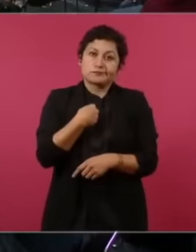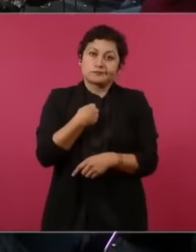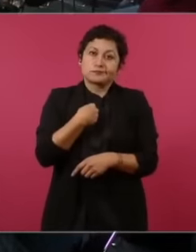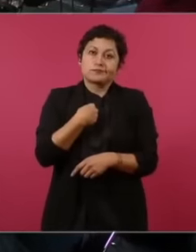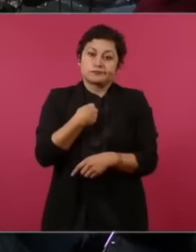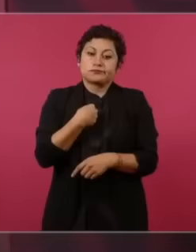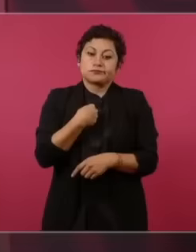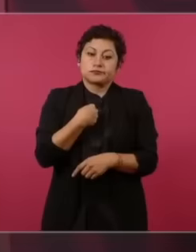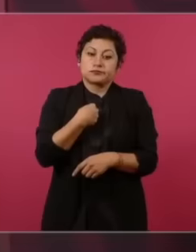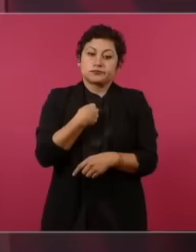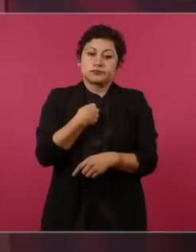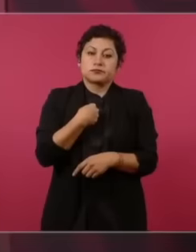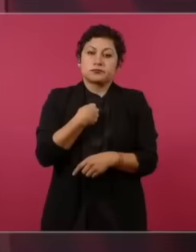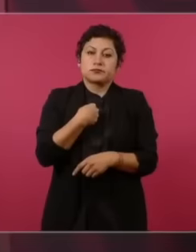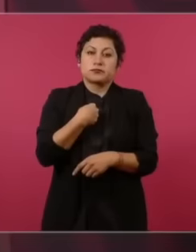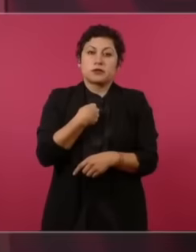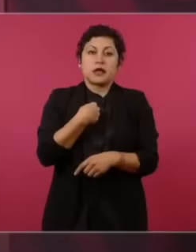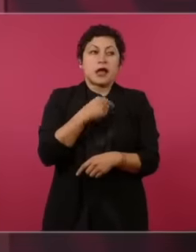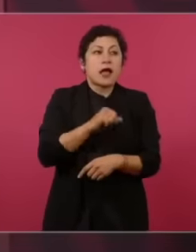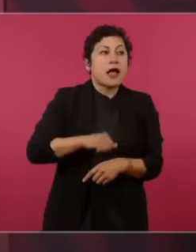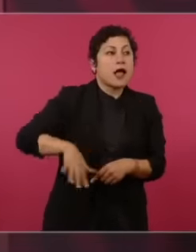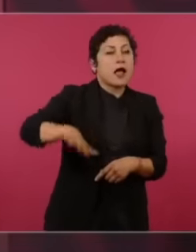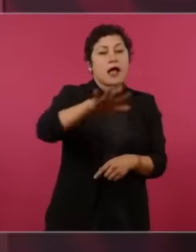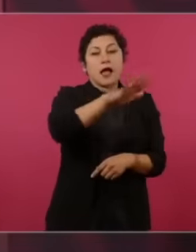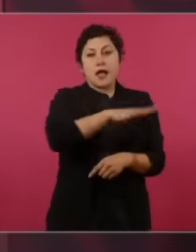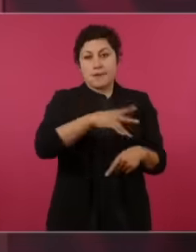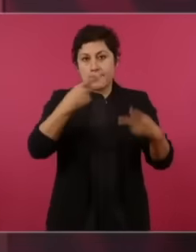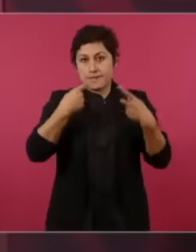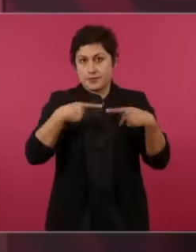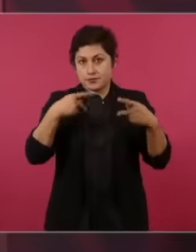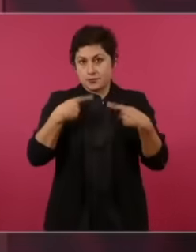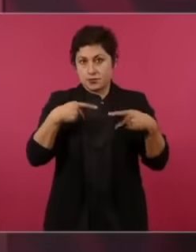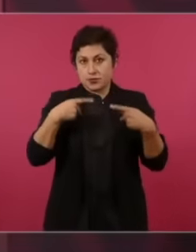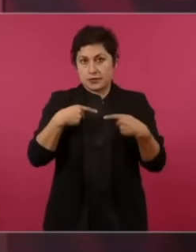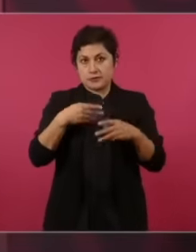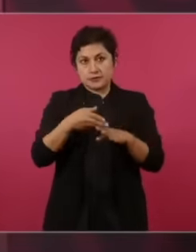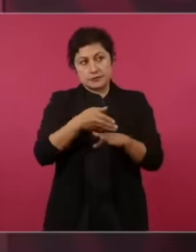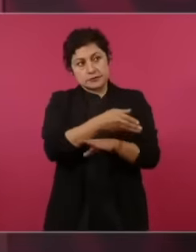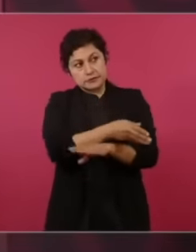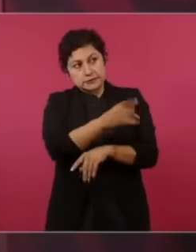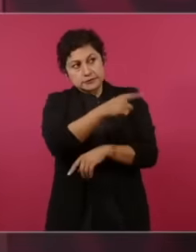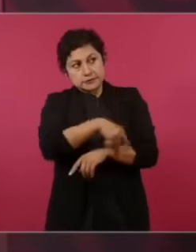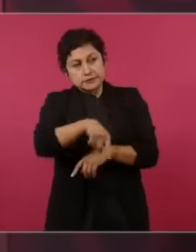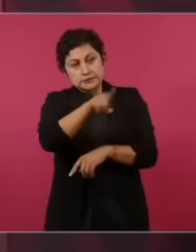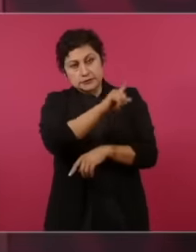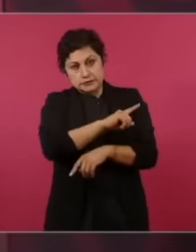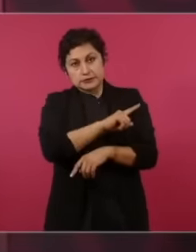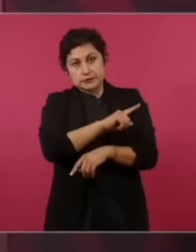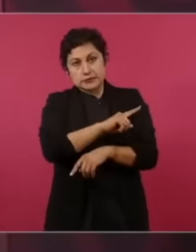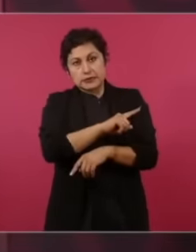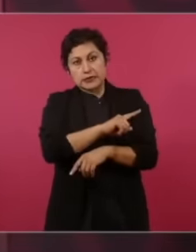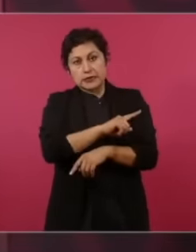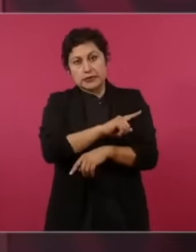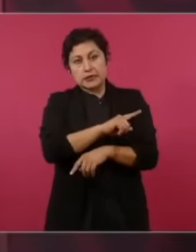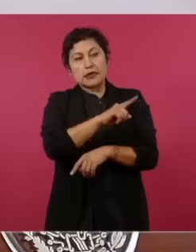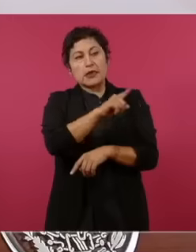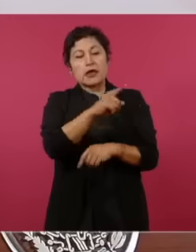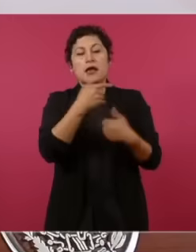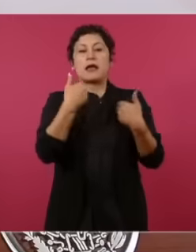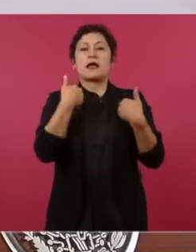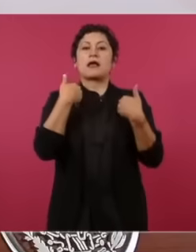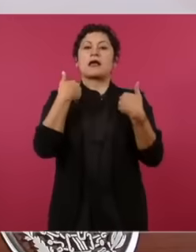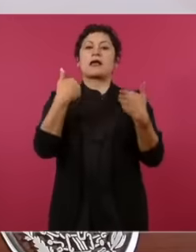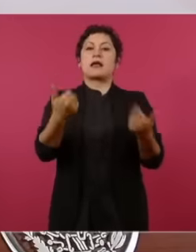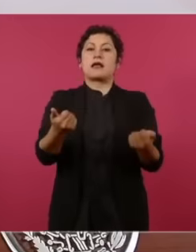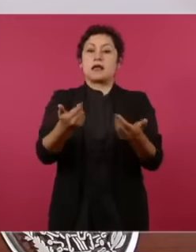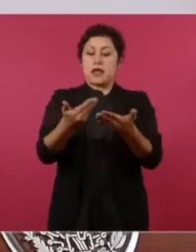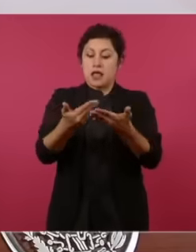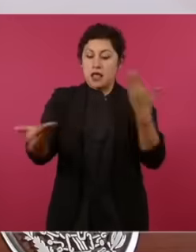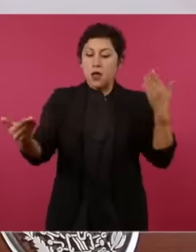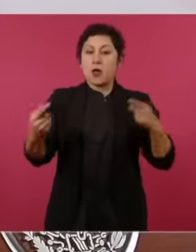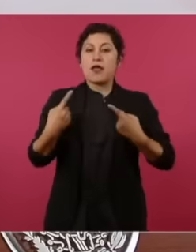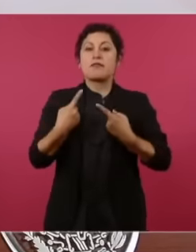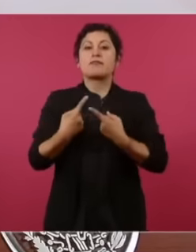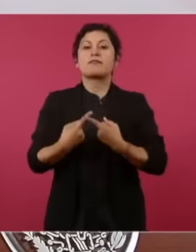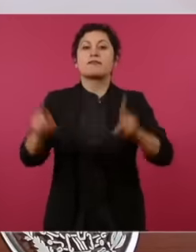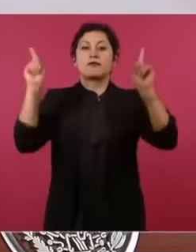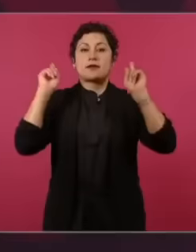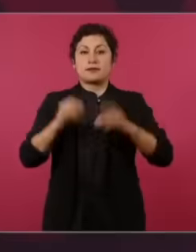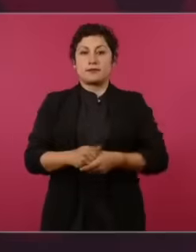all of them who They have understood that these are new times and that they